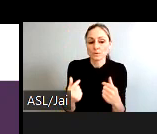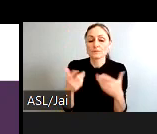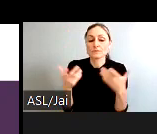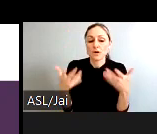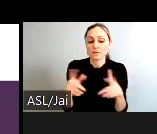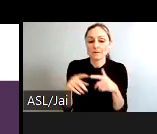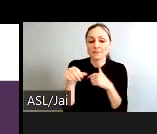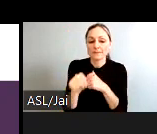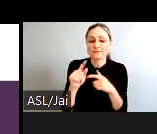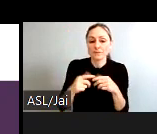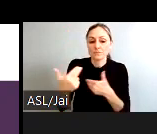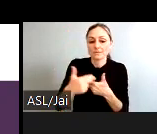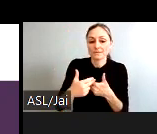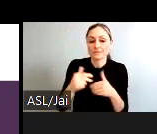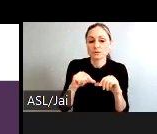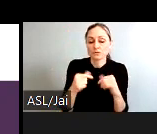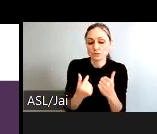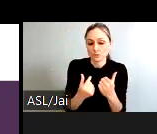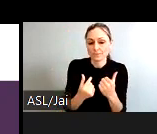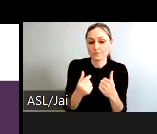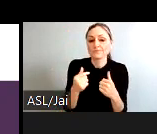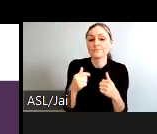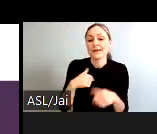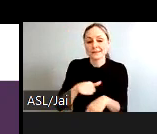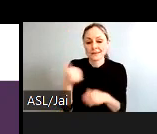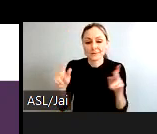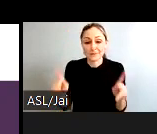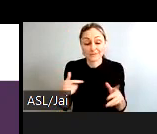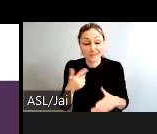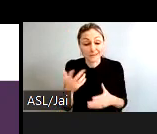on the work group by another party. I just want to know that lived experience,